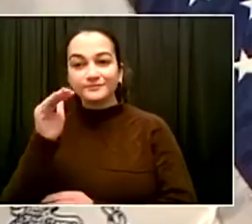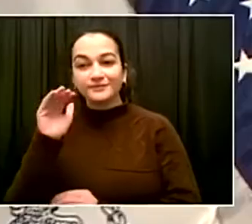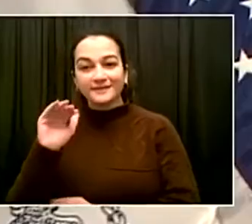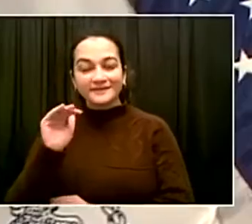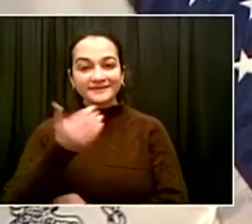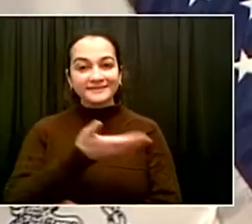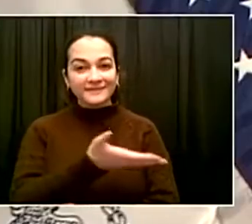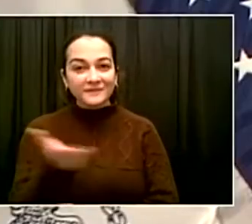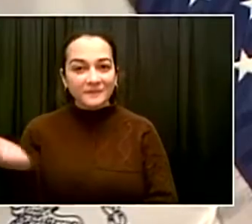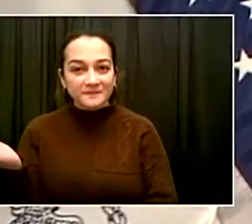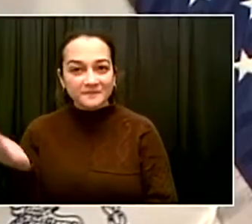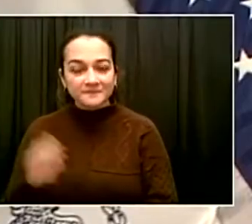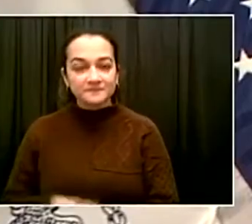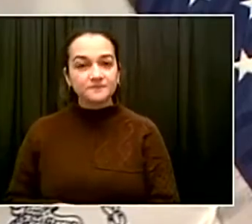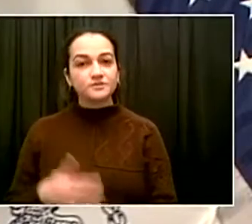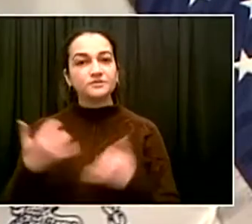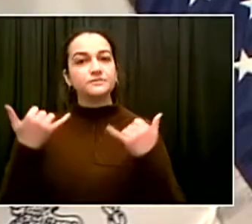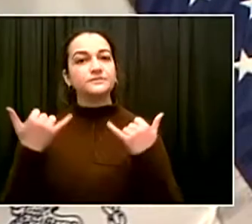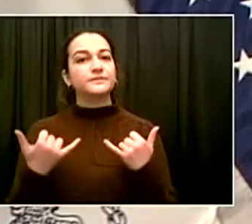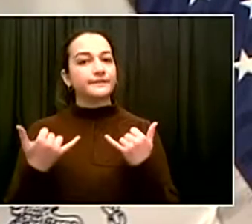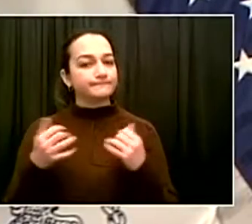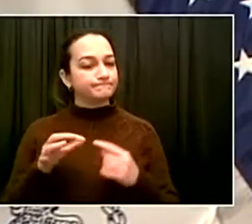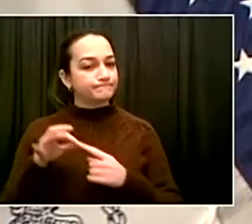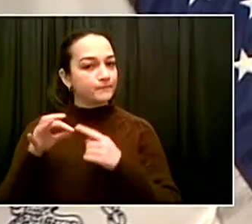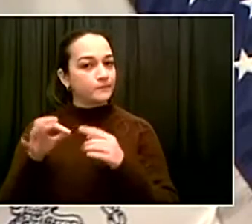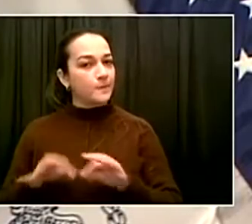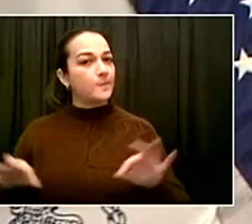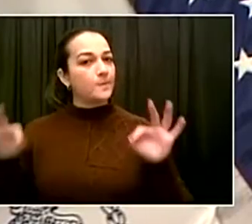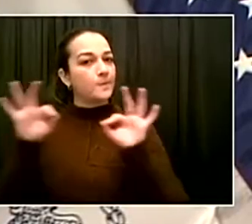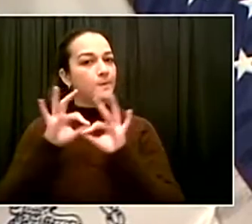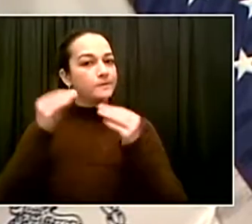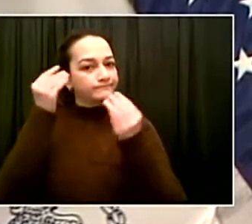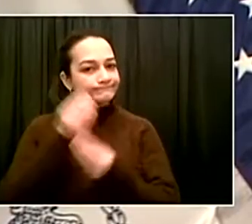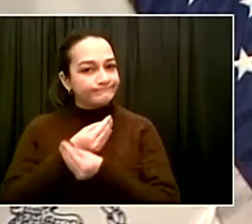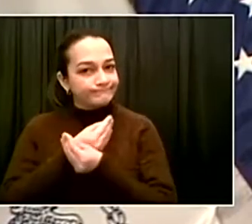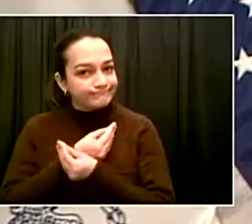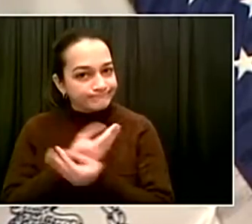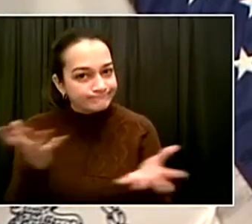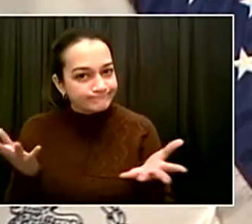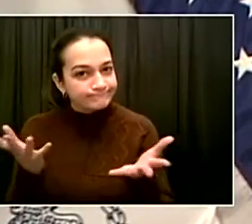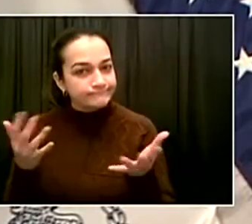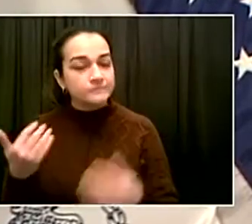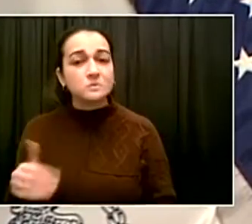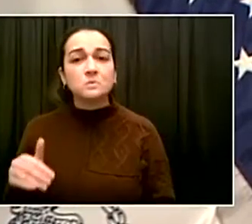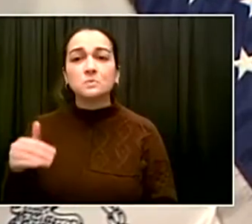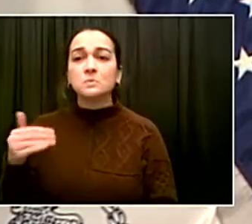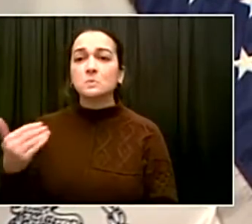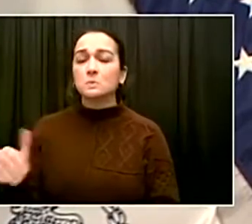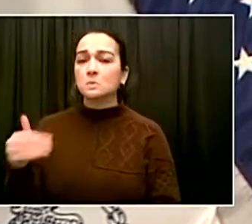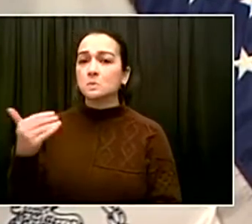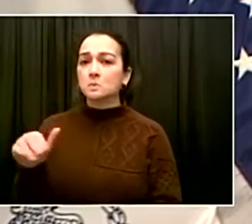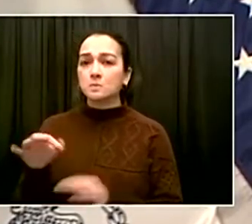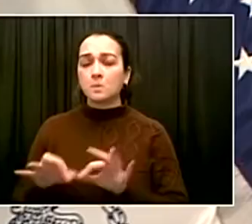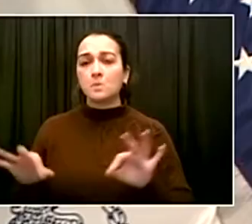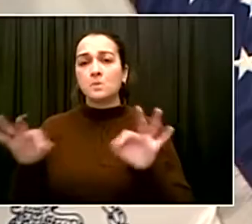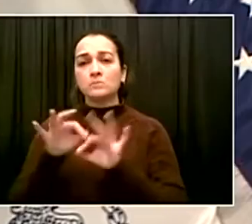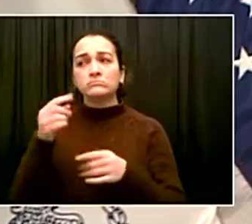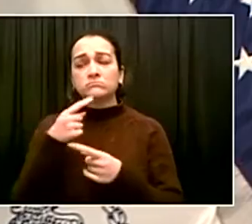WE WANT TO TAKE YOU TO NEW YORK